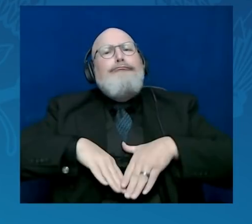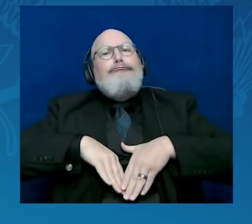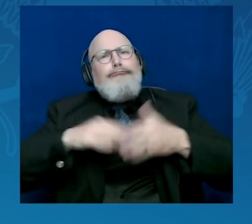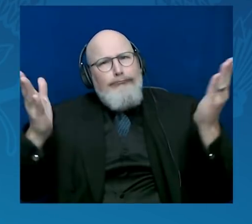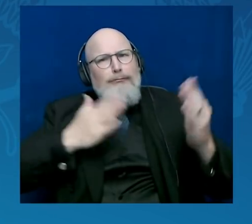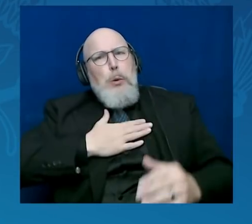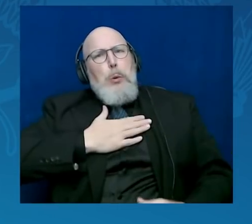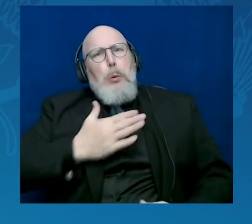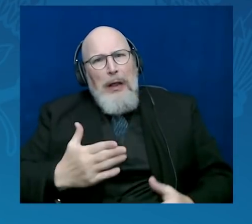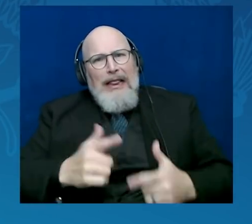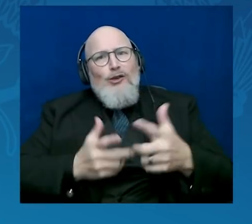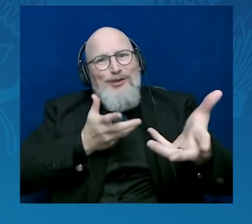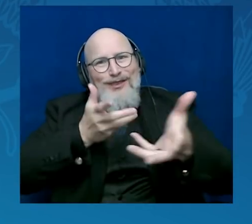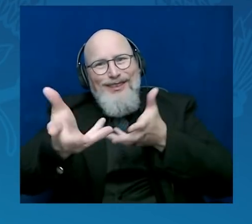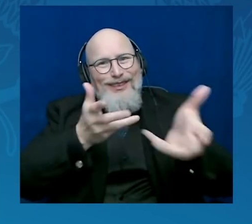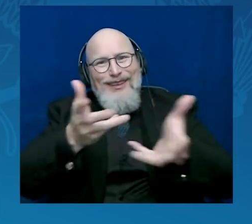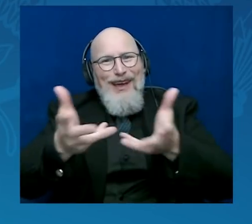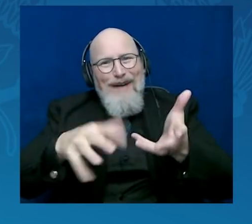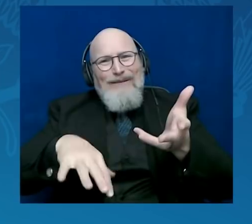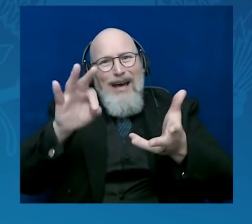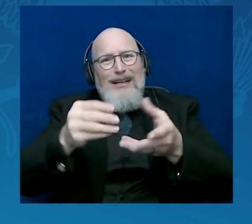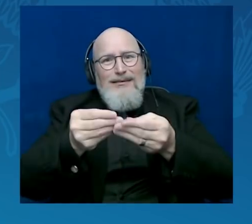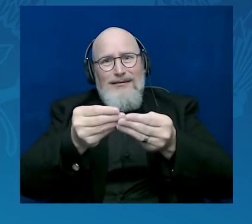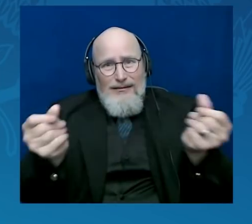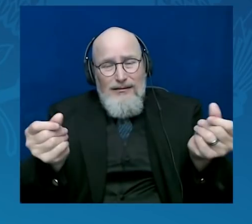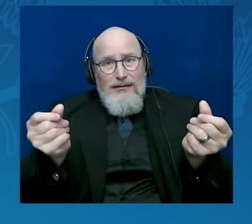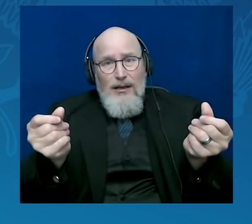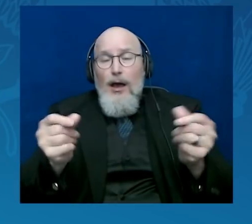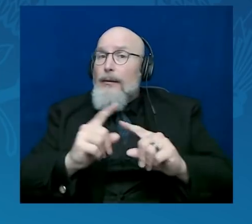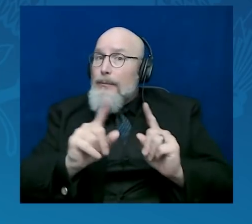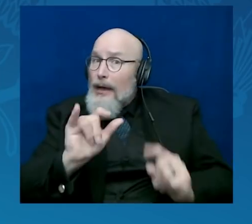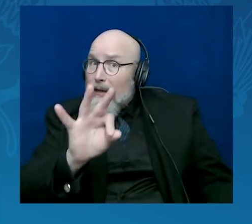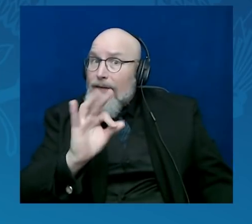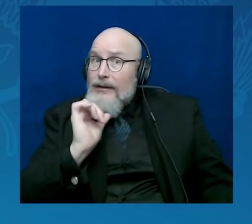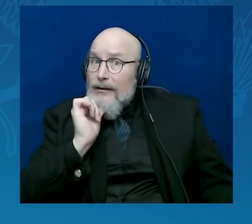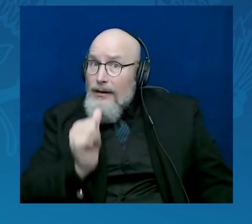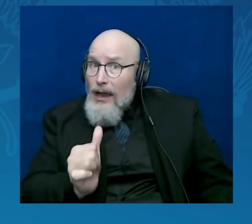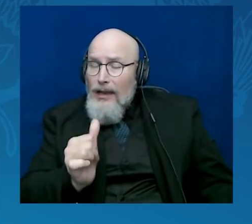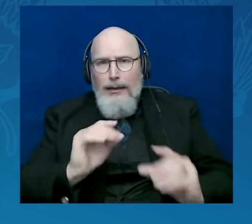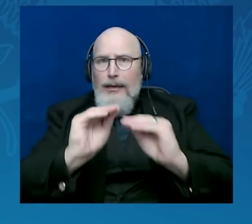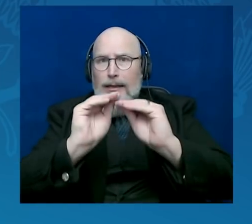But if it does not, we are also clear-eyed that there must be consequences.